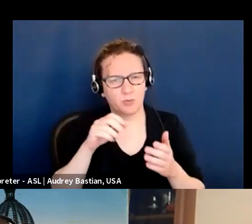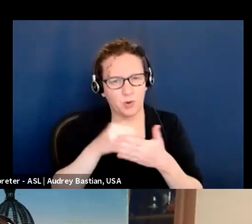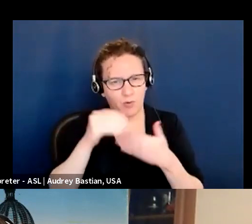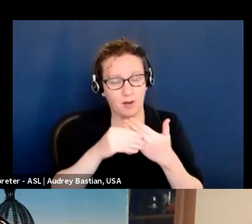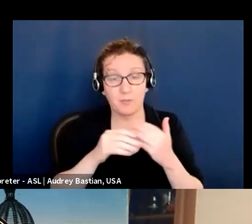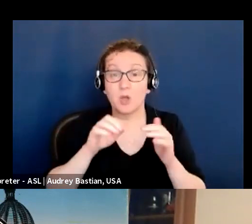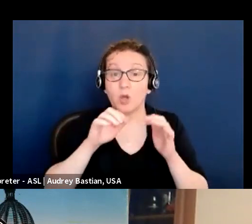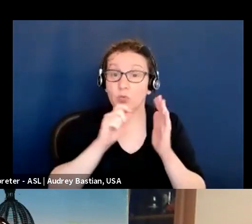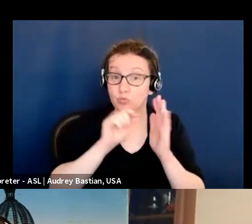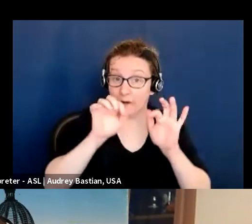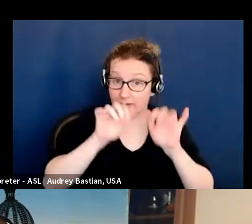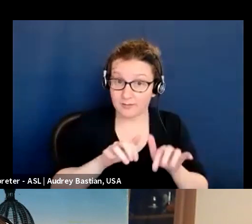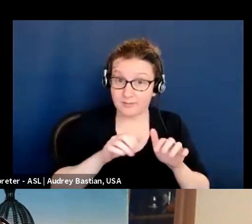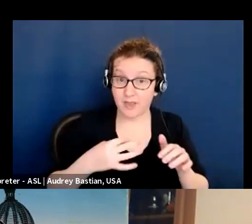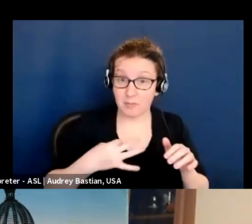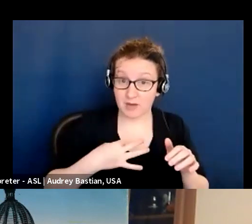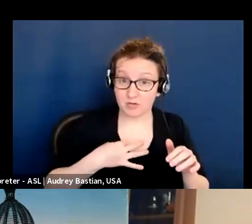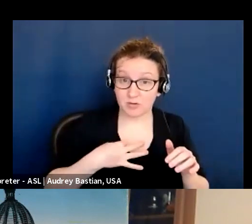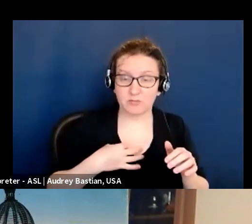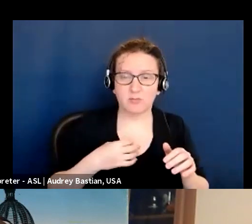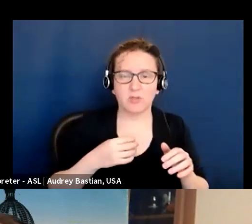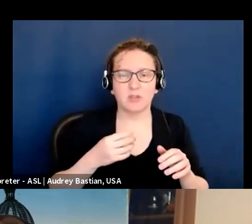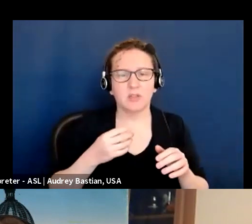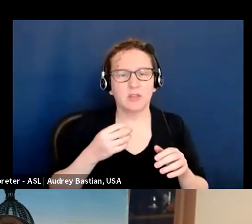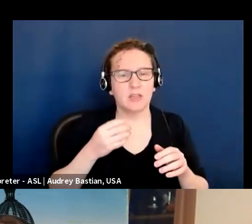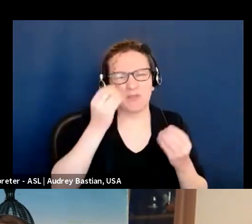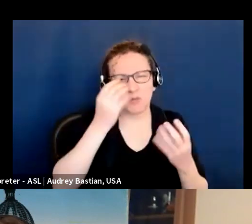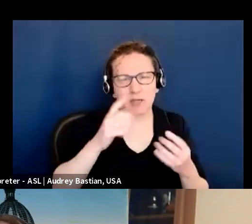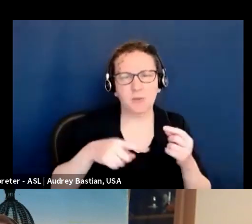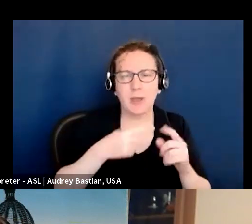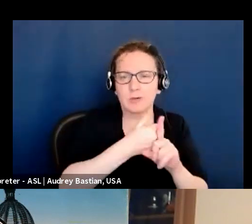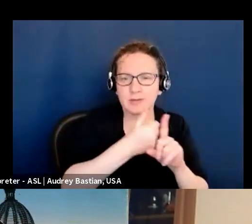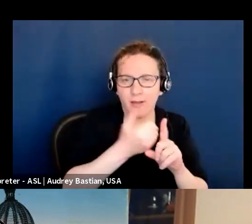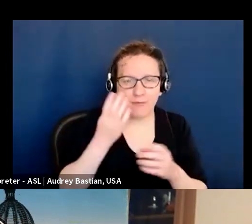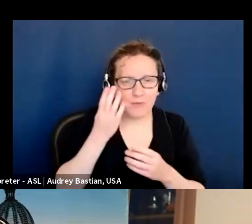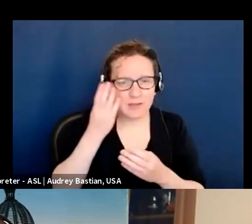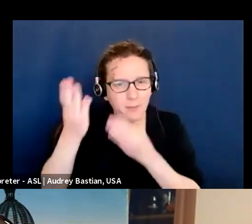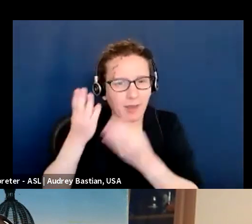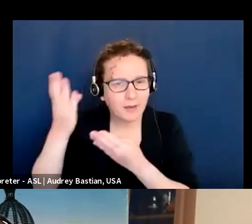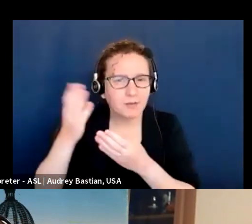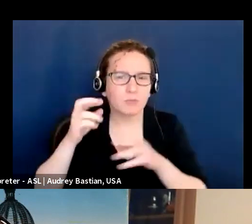most part. Submit you know information about yourself, resume, what you've done,